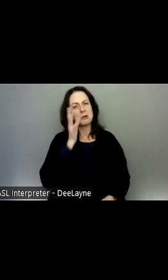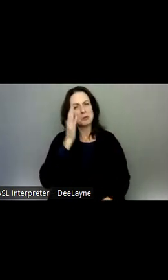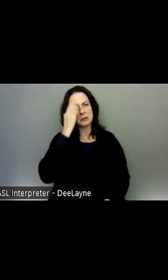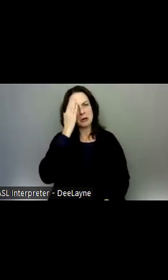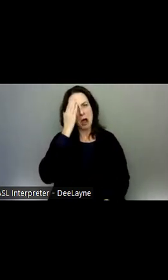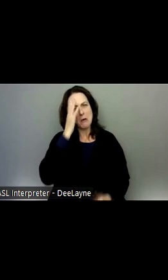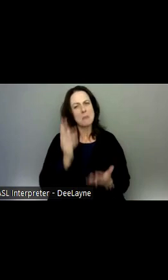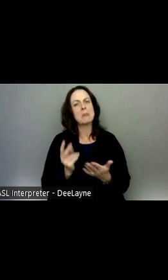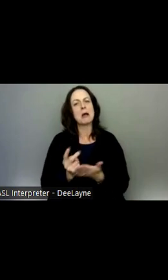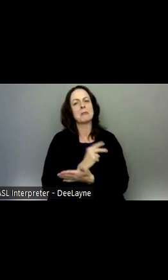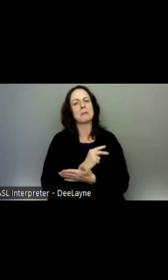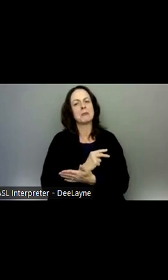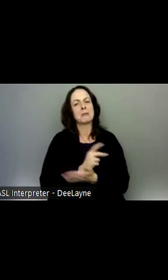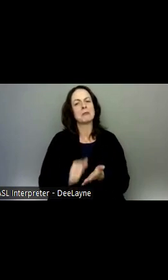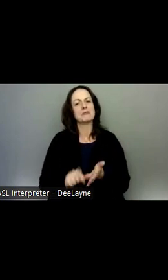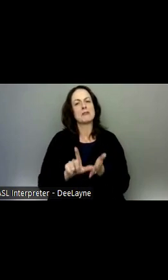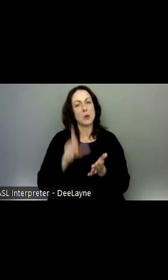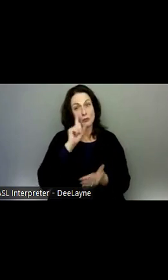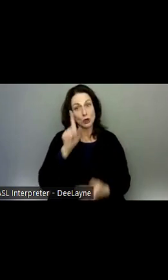and if you haven't, this is a brief introduction